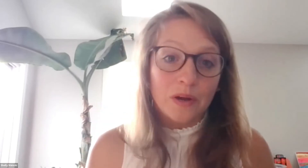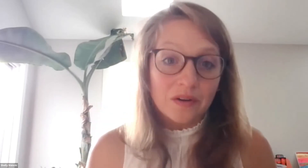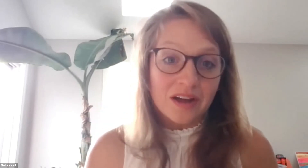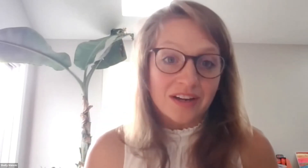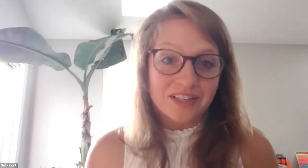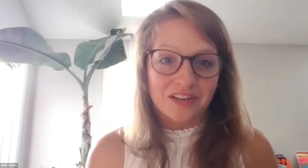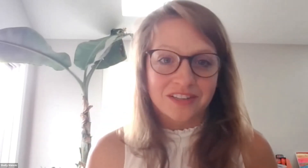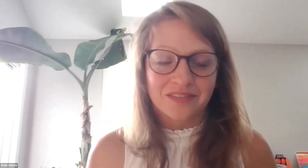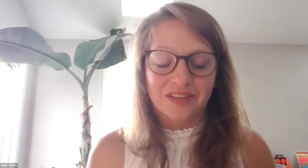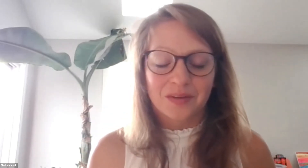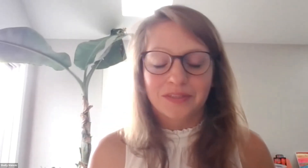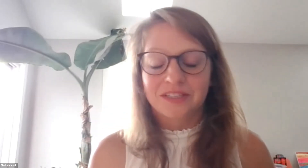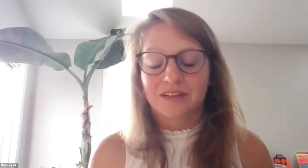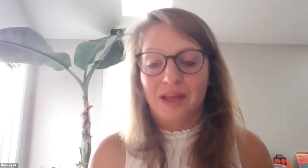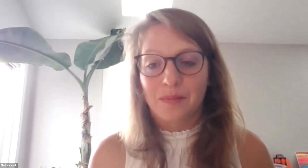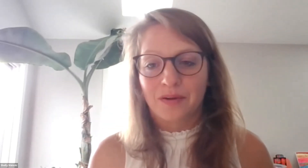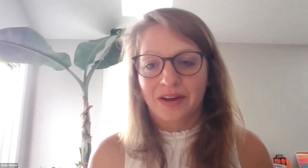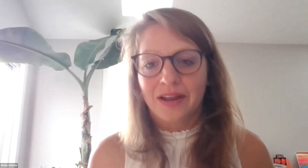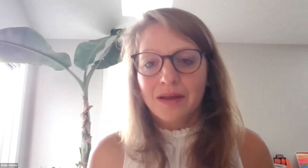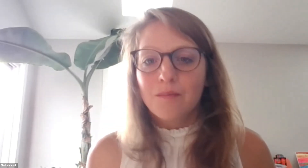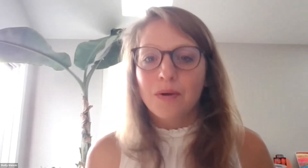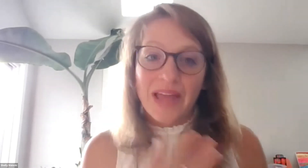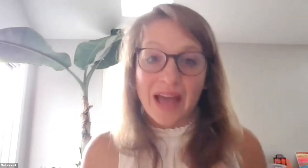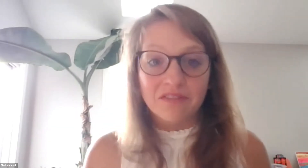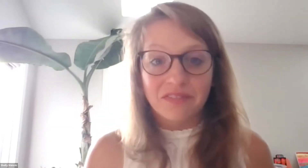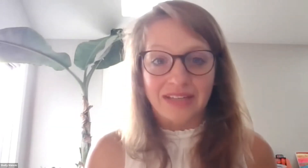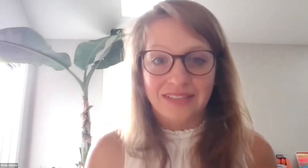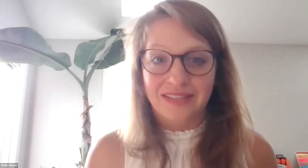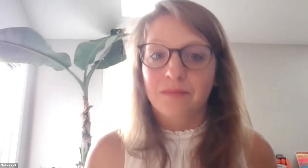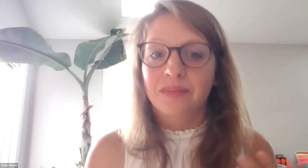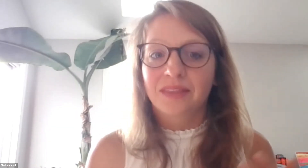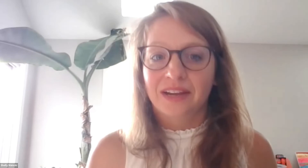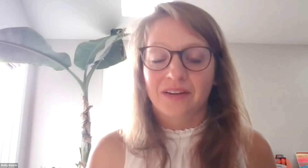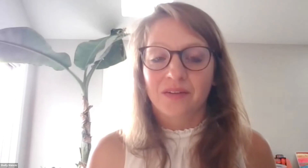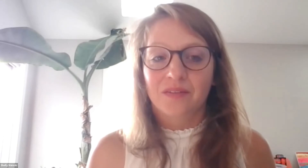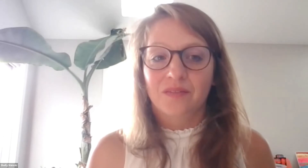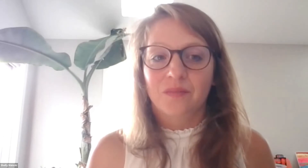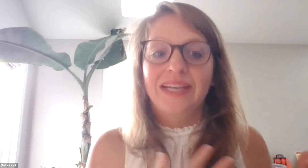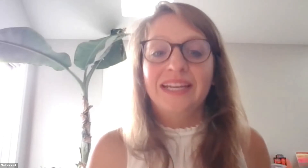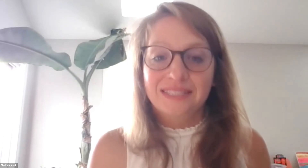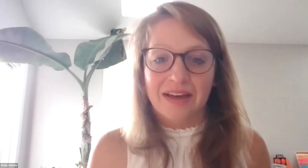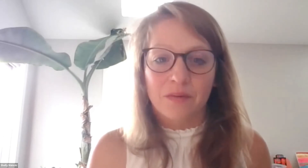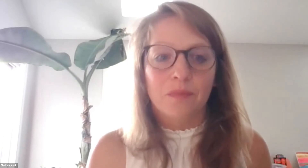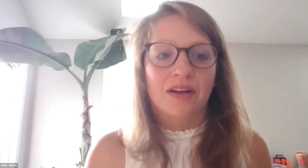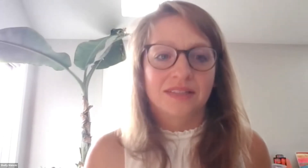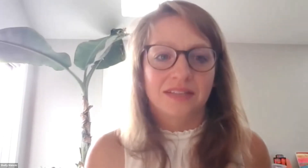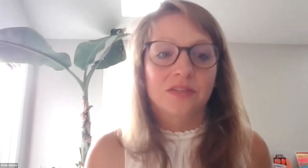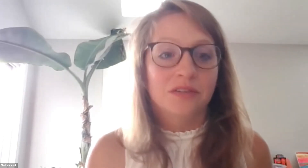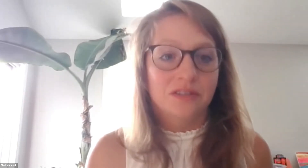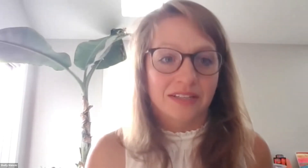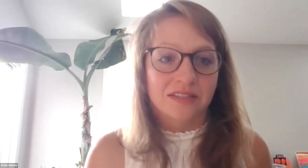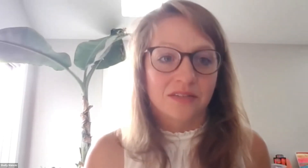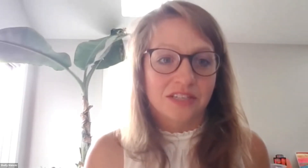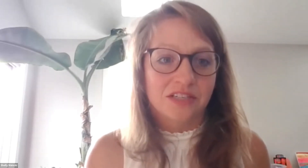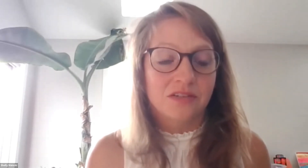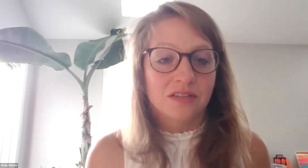we are not in charge of the Global Digital Library, but we have flagged to them that they're, we need to have a process to address those issues